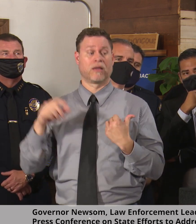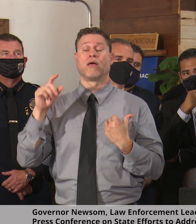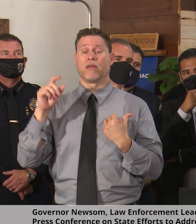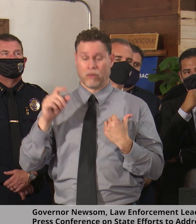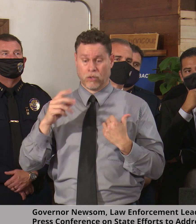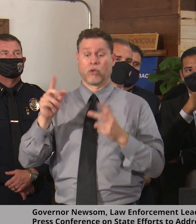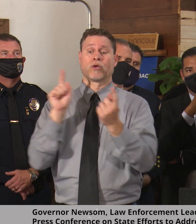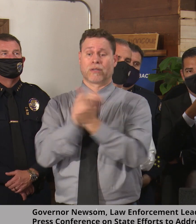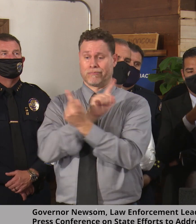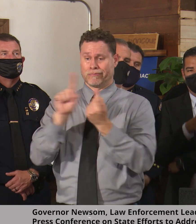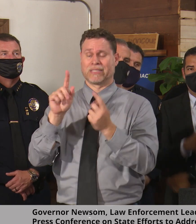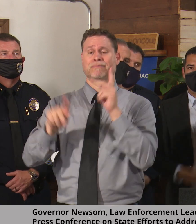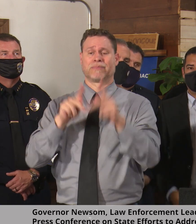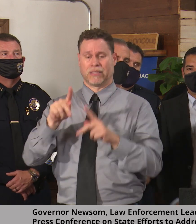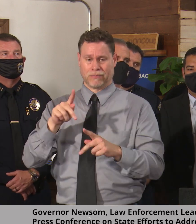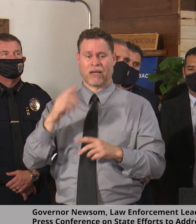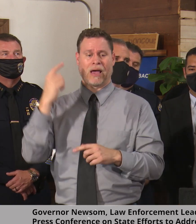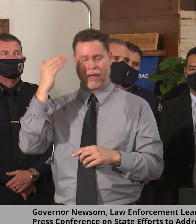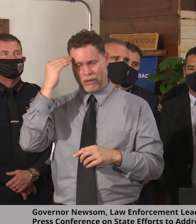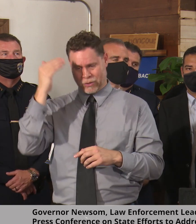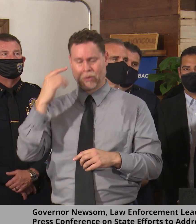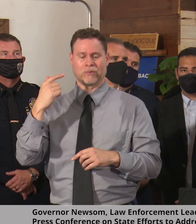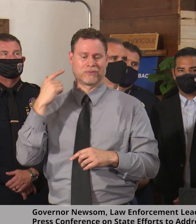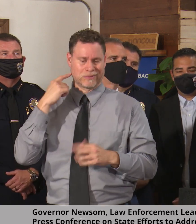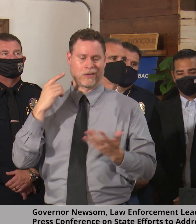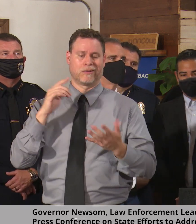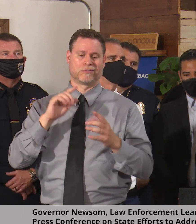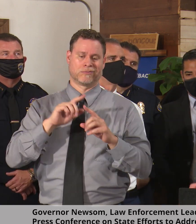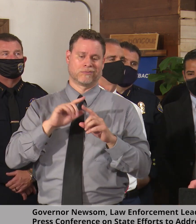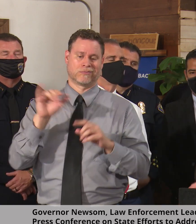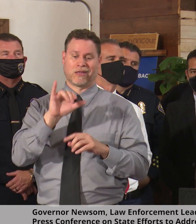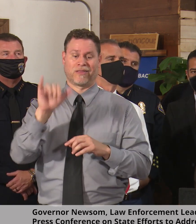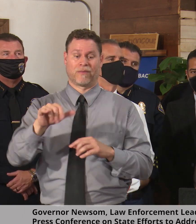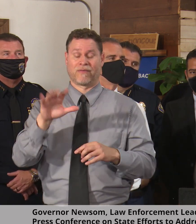where they are I know it sounds rote and cliched. What I mean by that, we now have 500 partners,